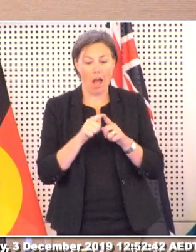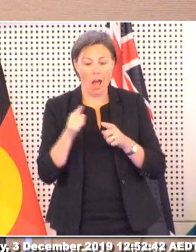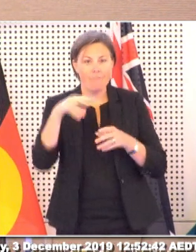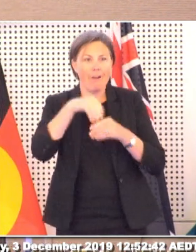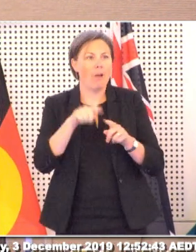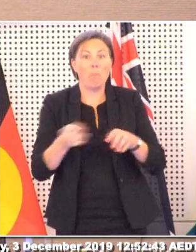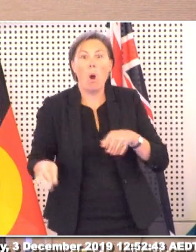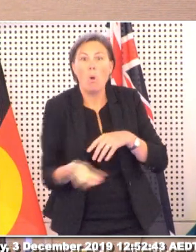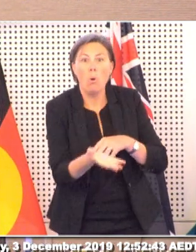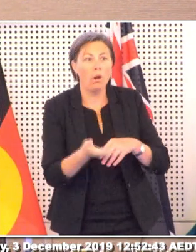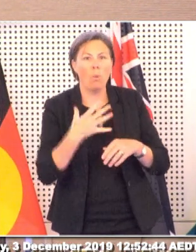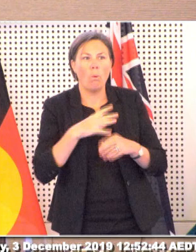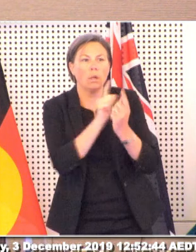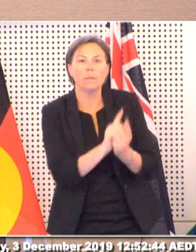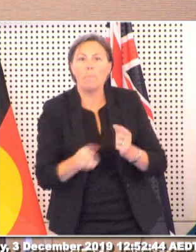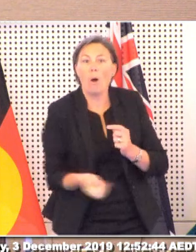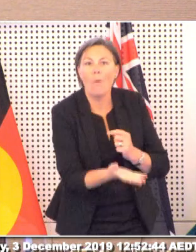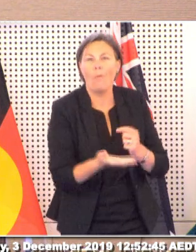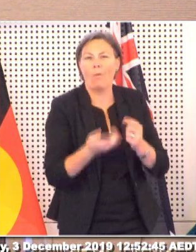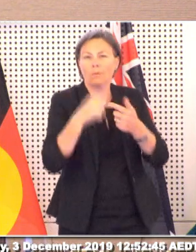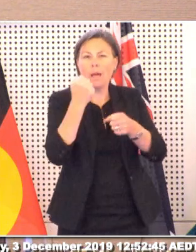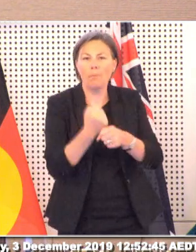neighbourhood or do they need to move somewhere else to get access to the